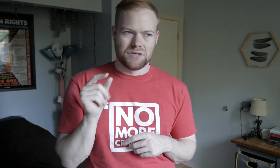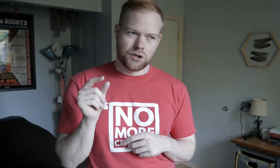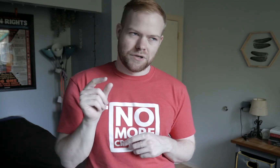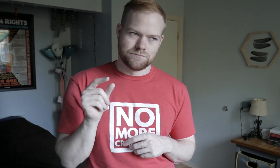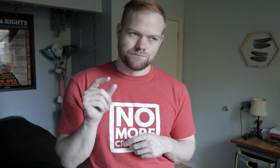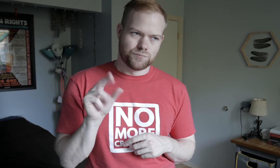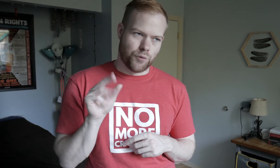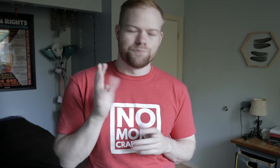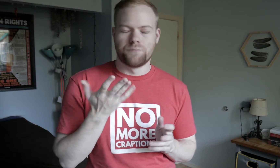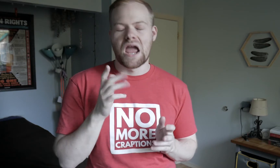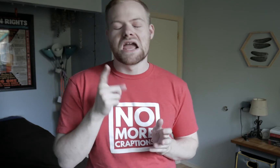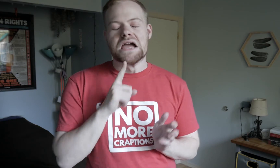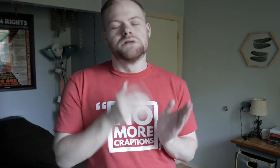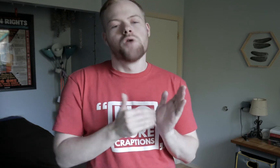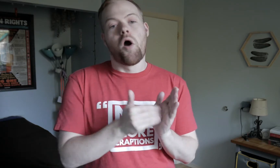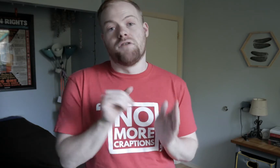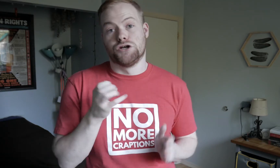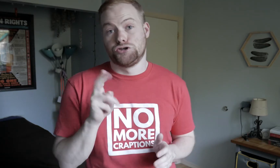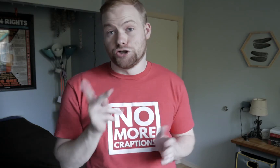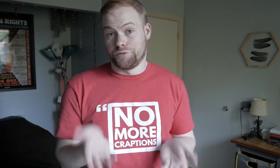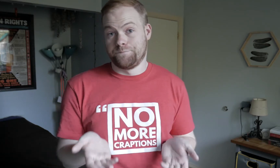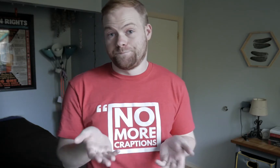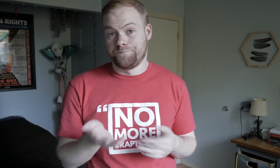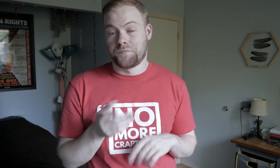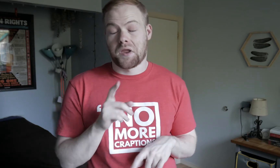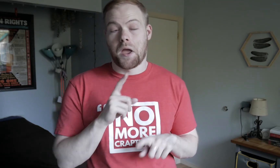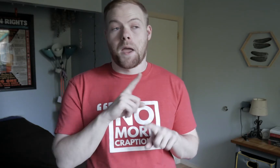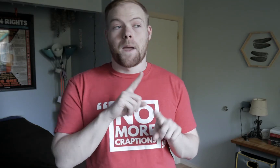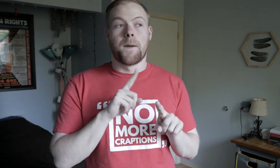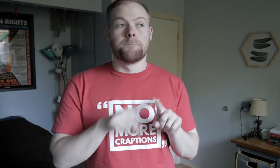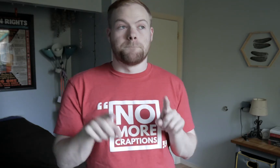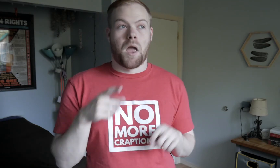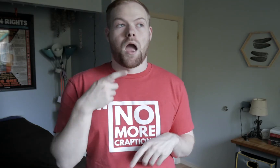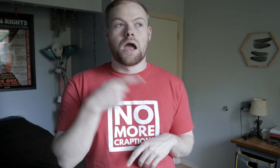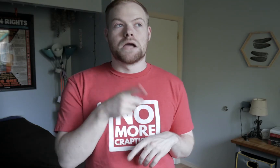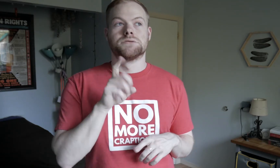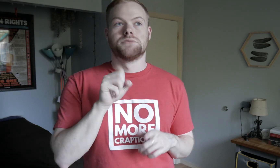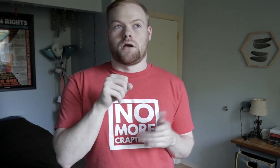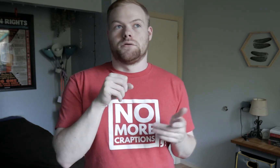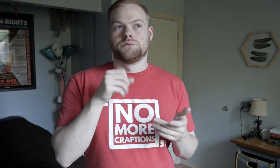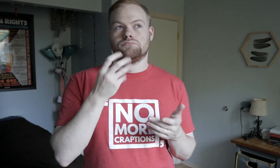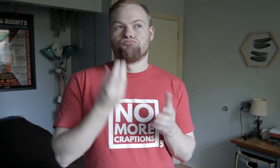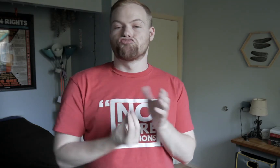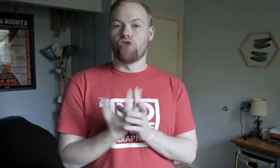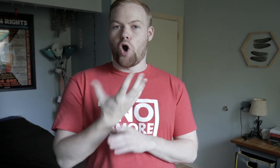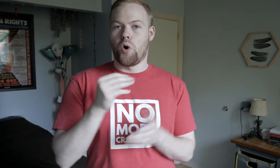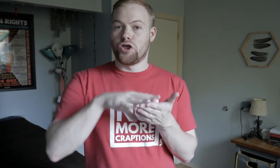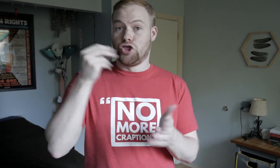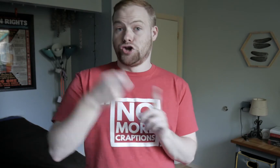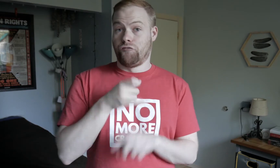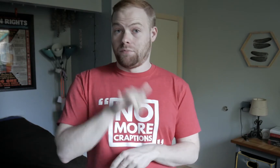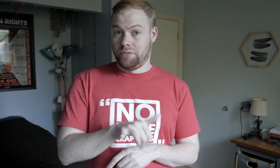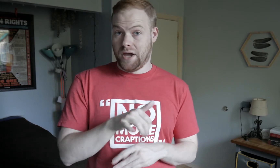A little bit? No. He is often a jerk. But he does grow and learn from that.